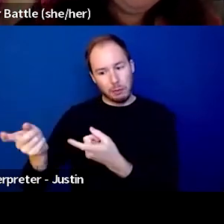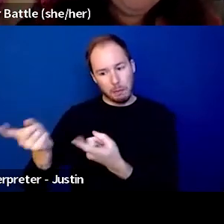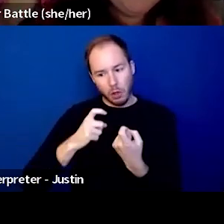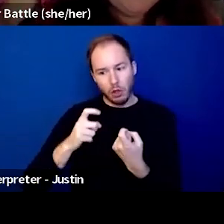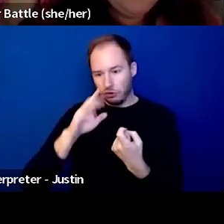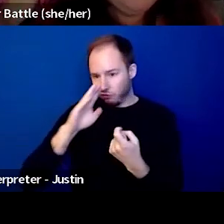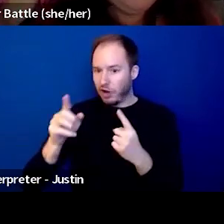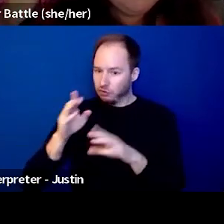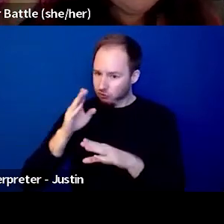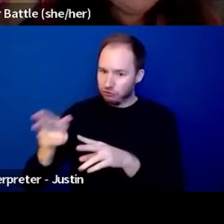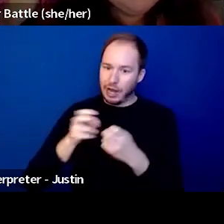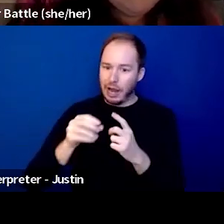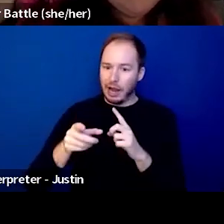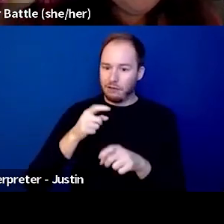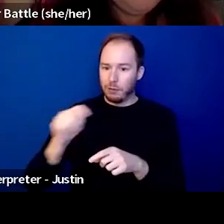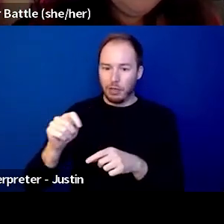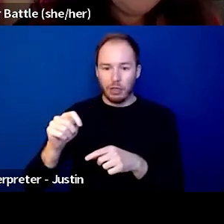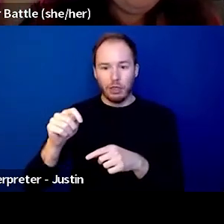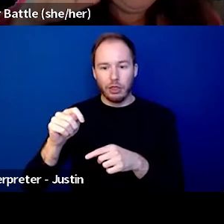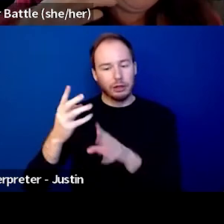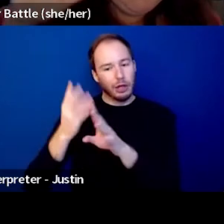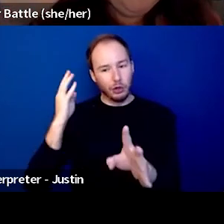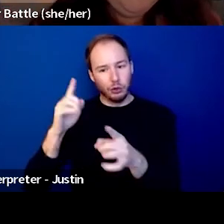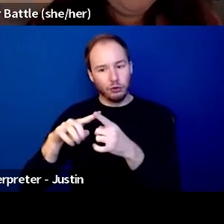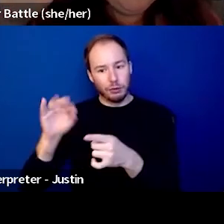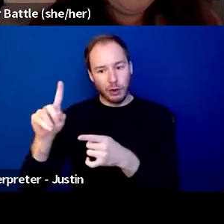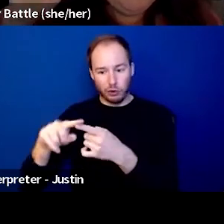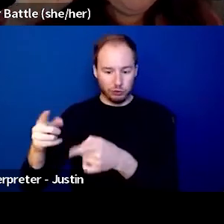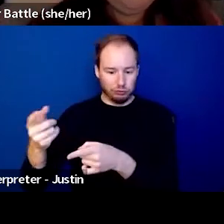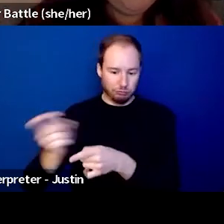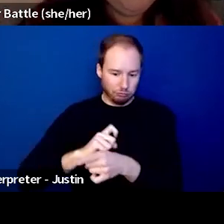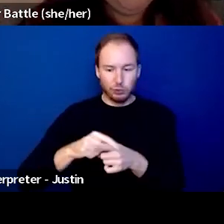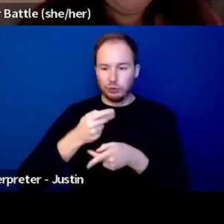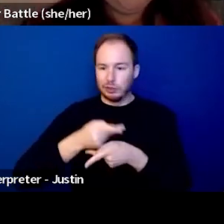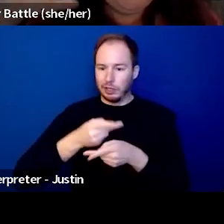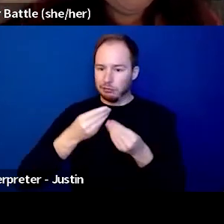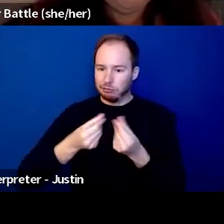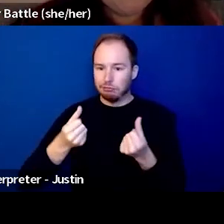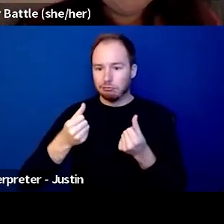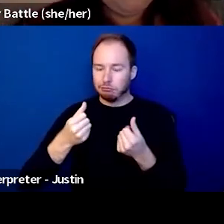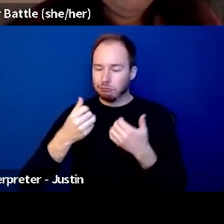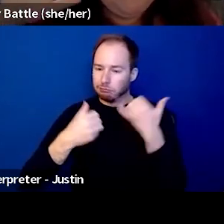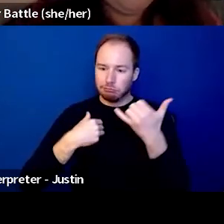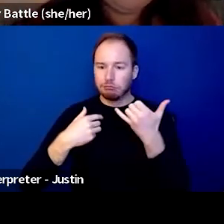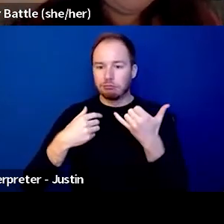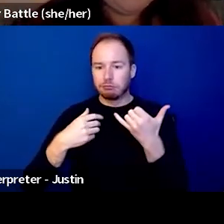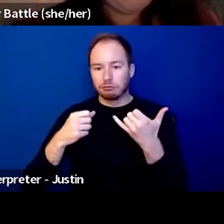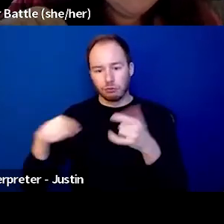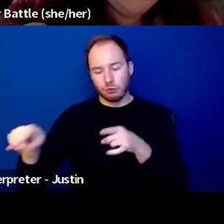of the call, slip queue, and just handling them and them diverting them. So police or EMS never even go to the scene.